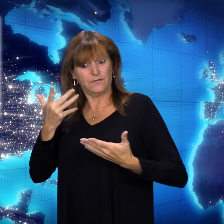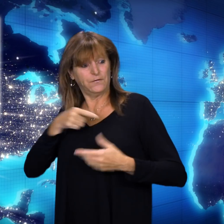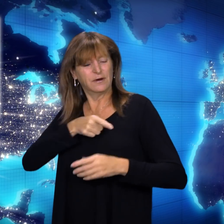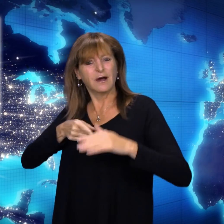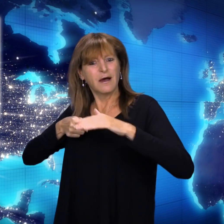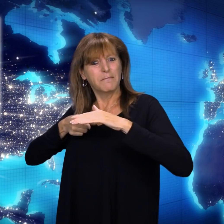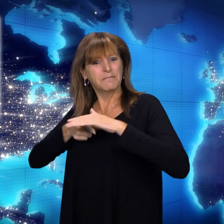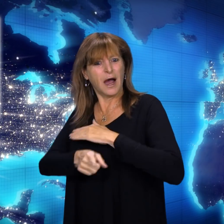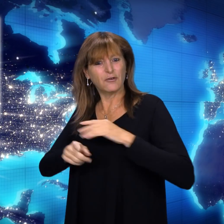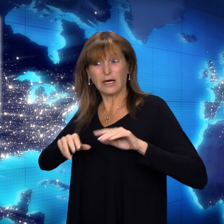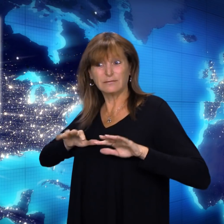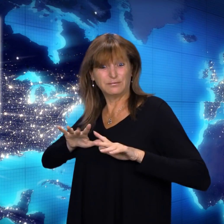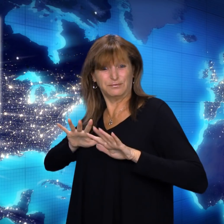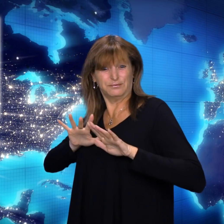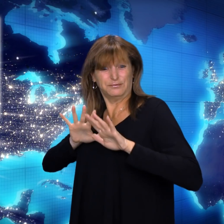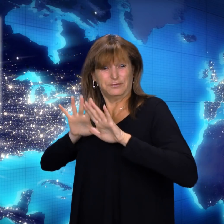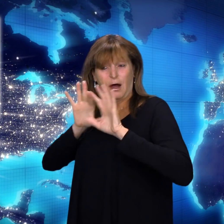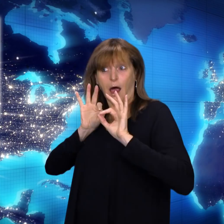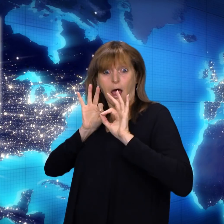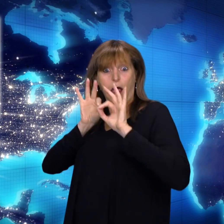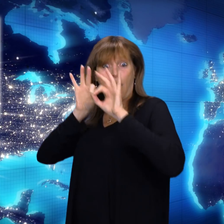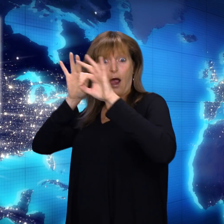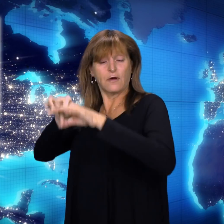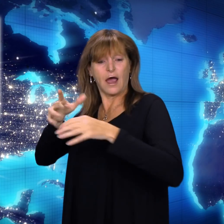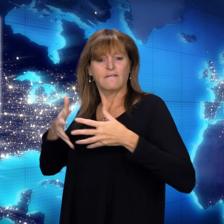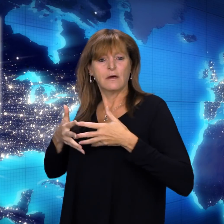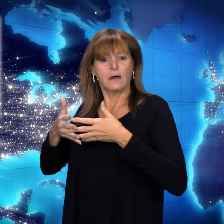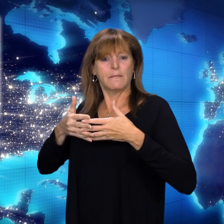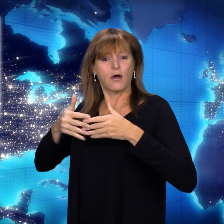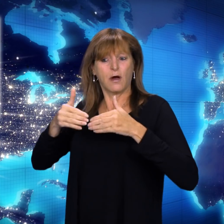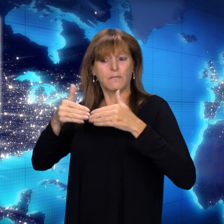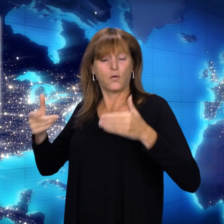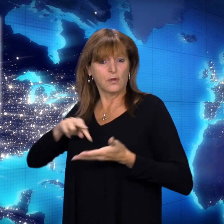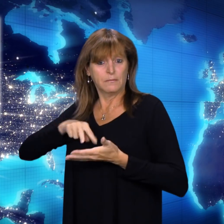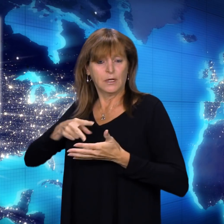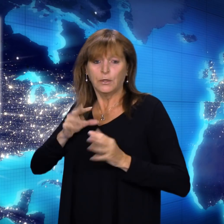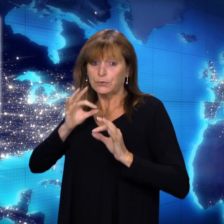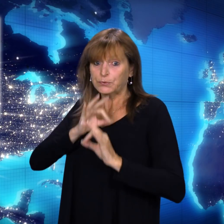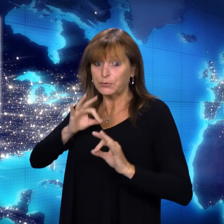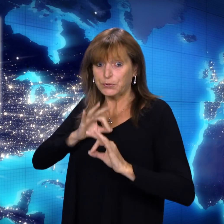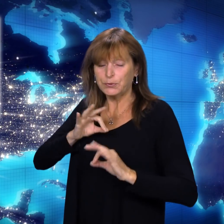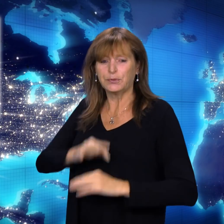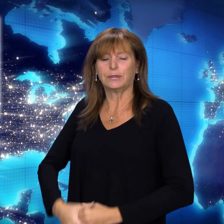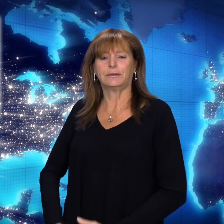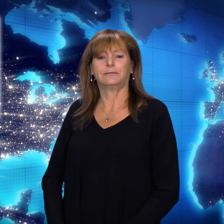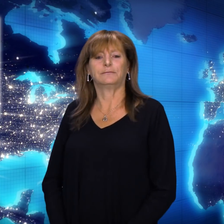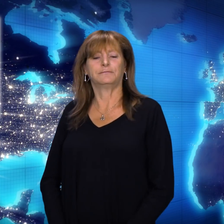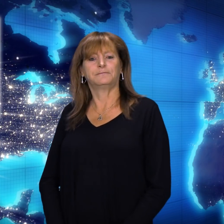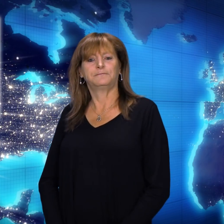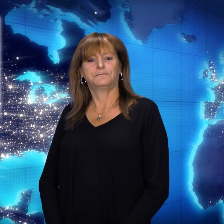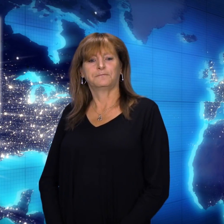decided on a plan if and when the migrants arrive at the U.S. border.